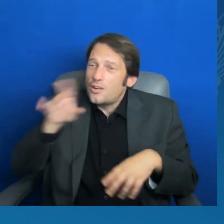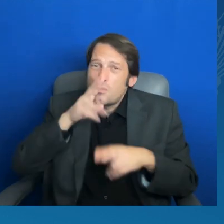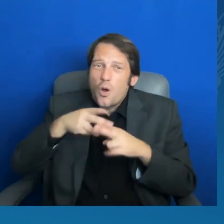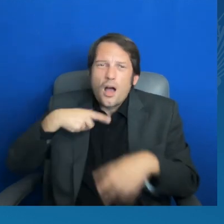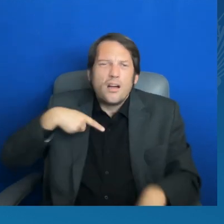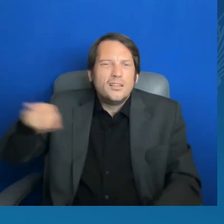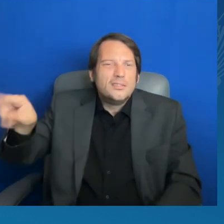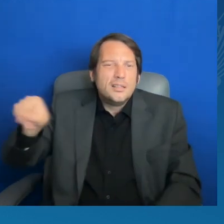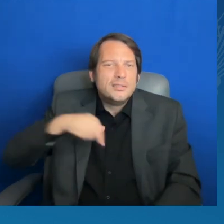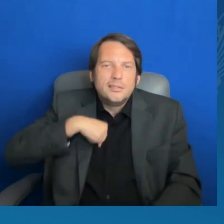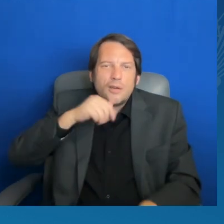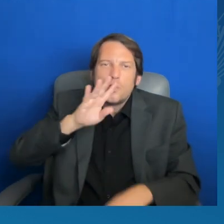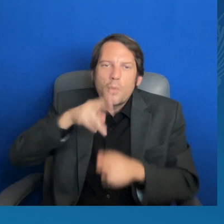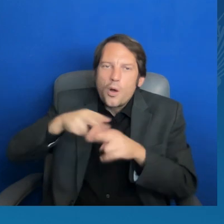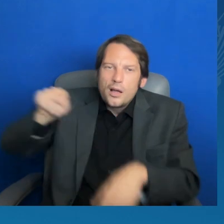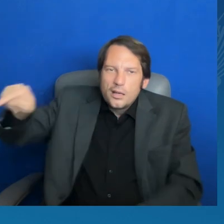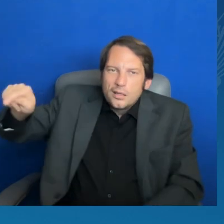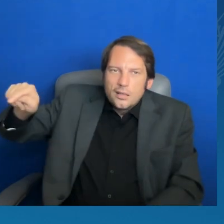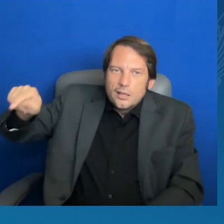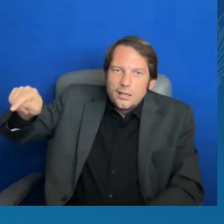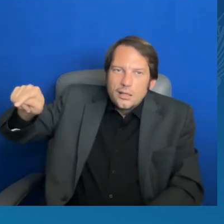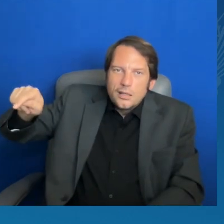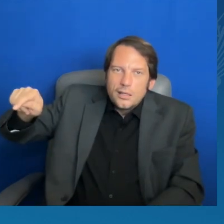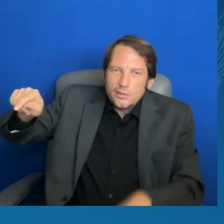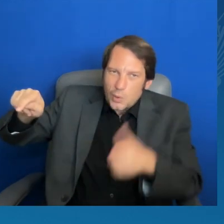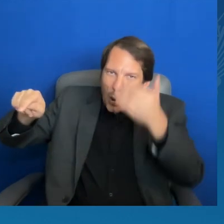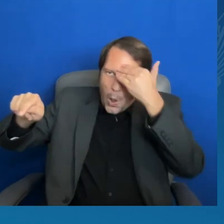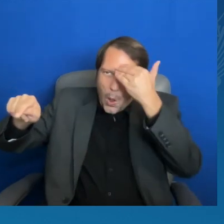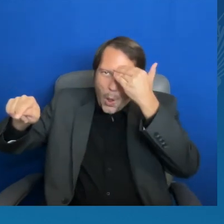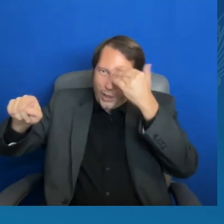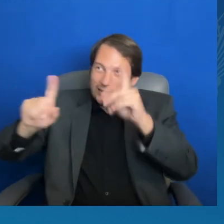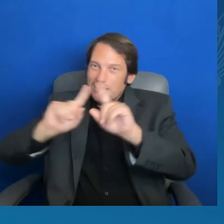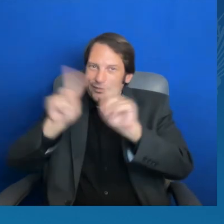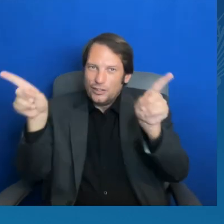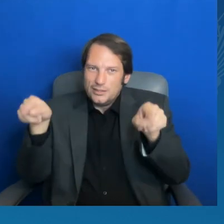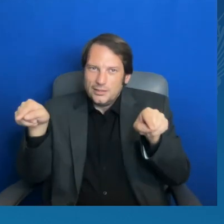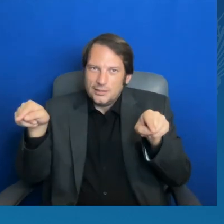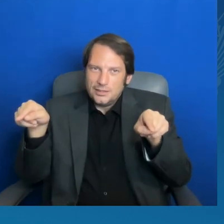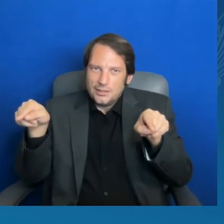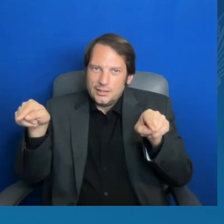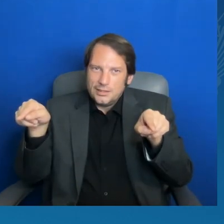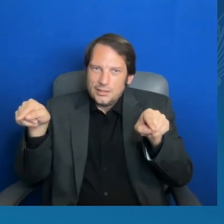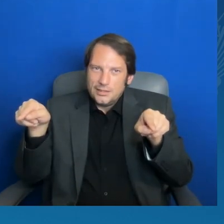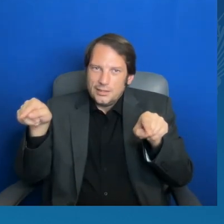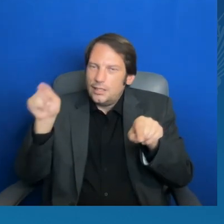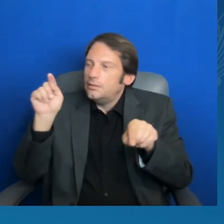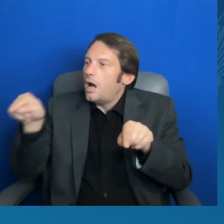And you know the difference between that issue and the fear of a -- an active shooter roaming the halls of your school.